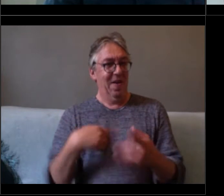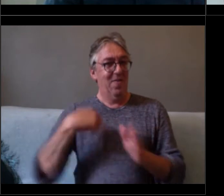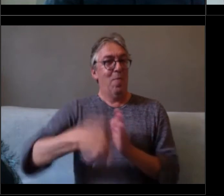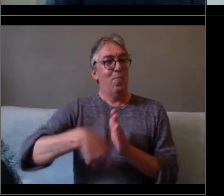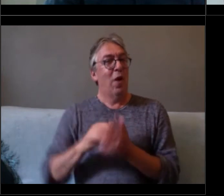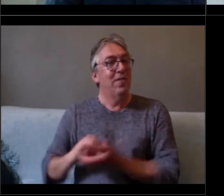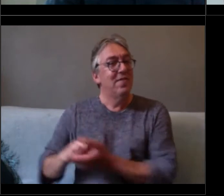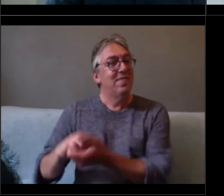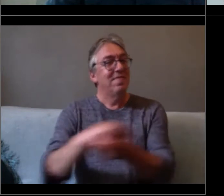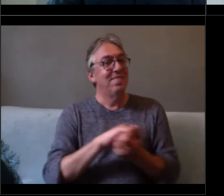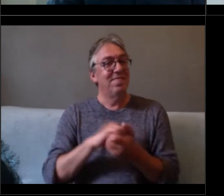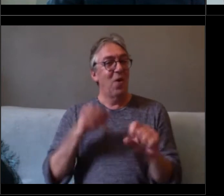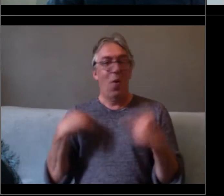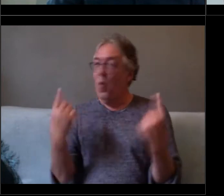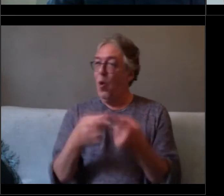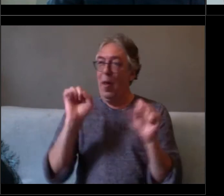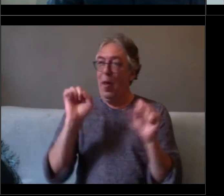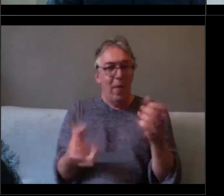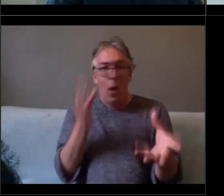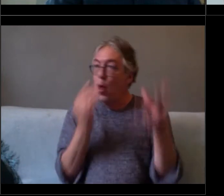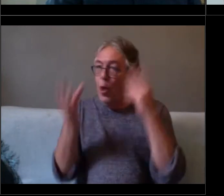and that gives an opportunity during the project